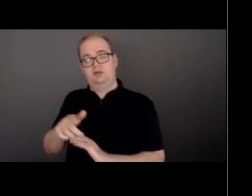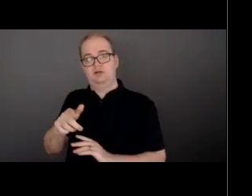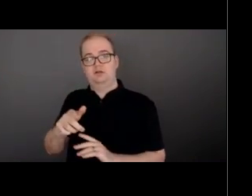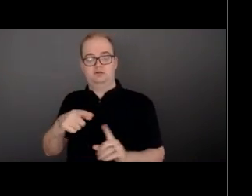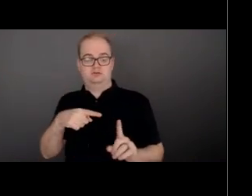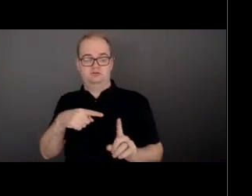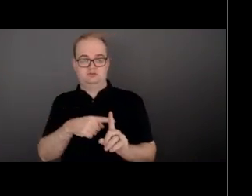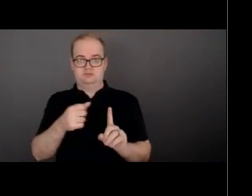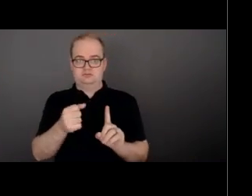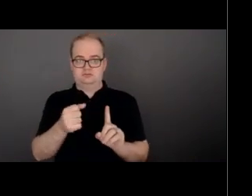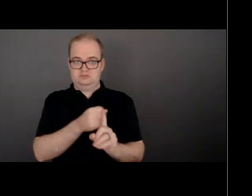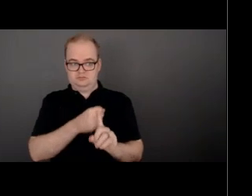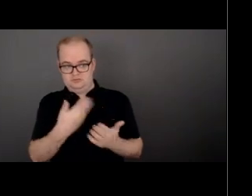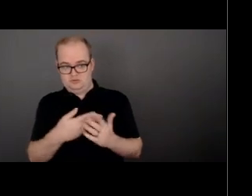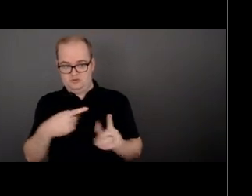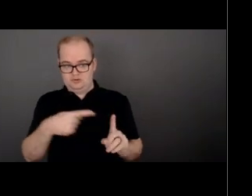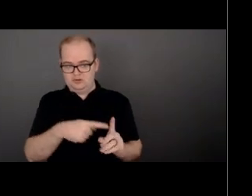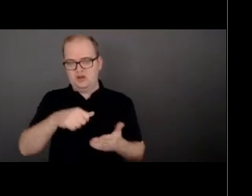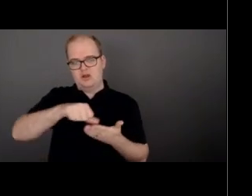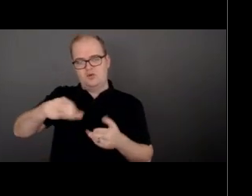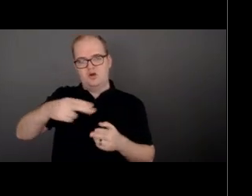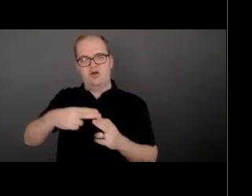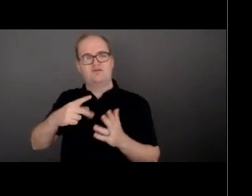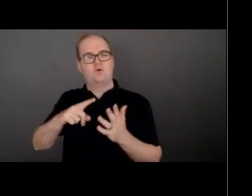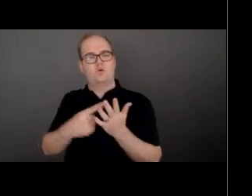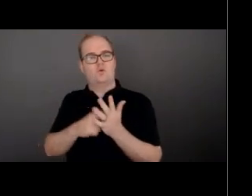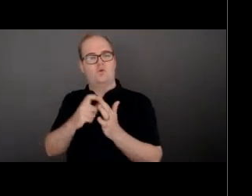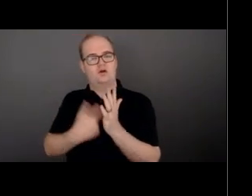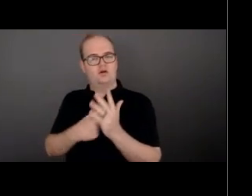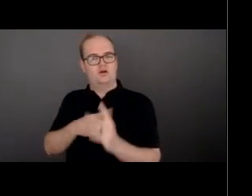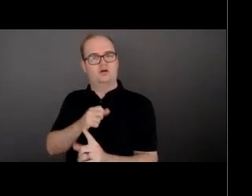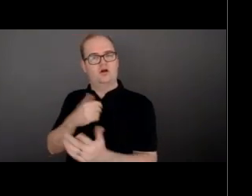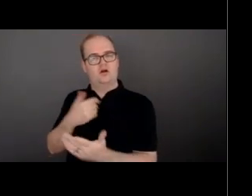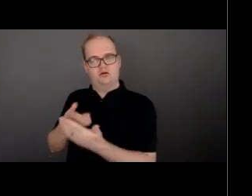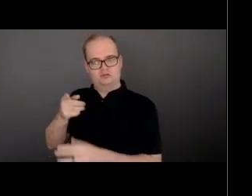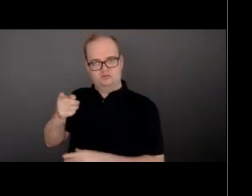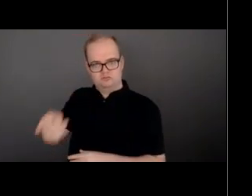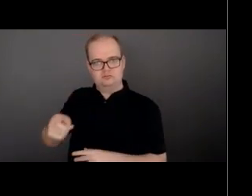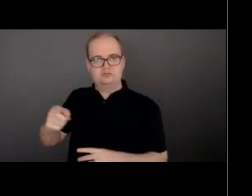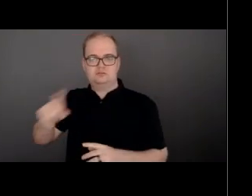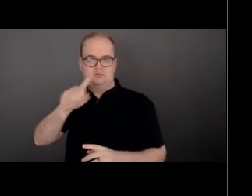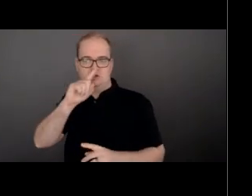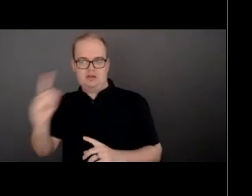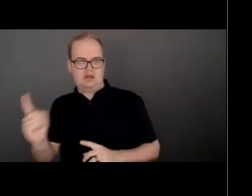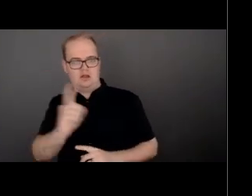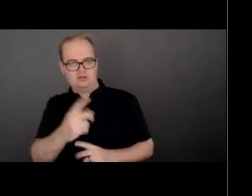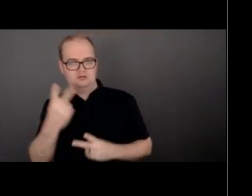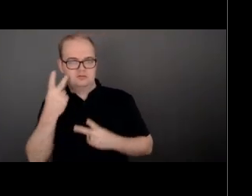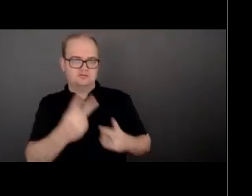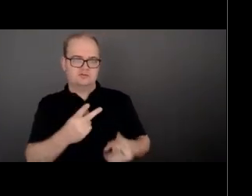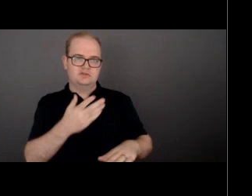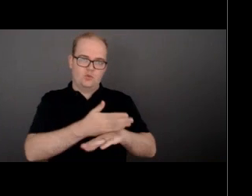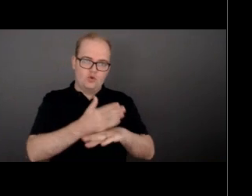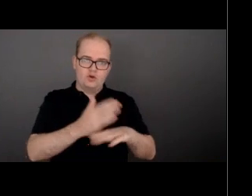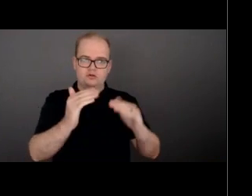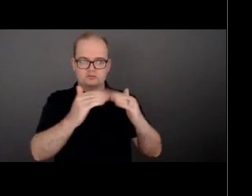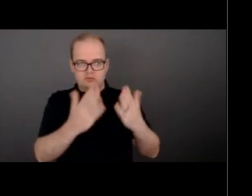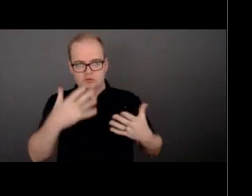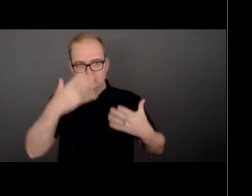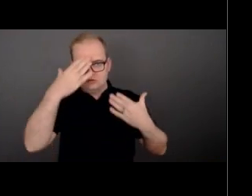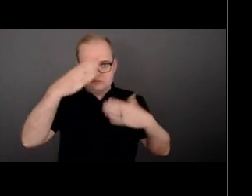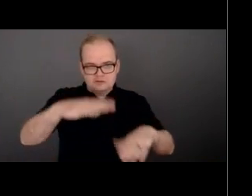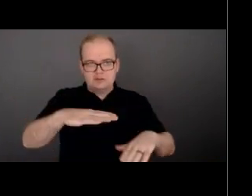the aggrieved works, lives or stays, stopping them from being able to approach them in person,